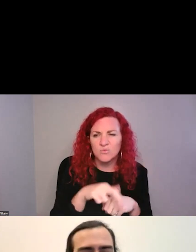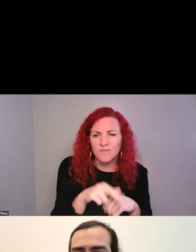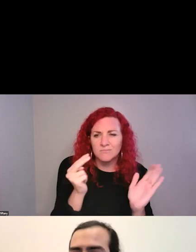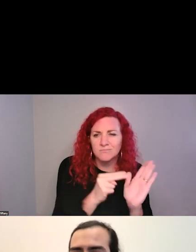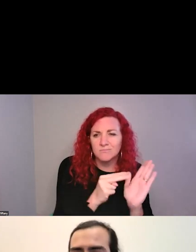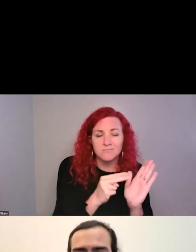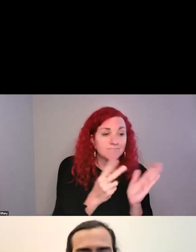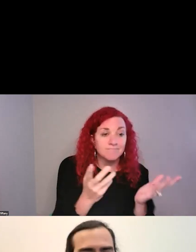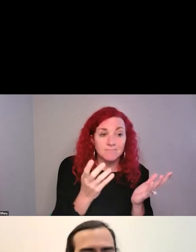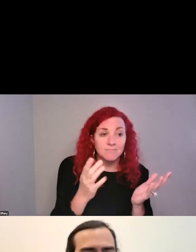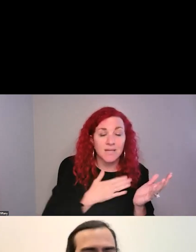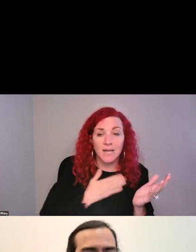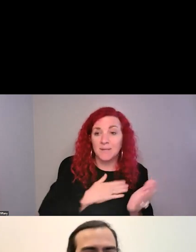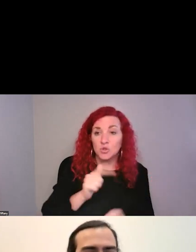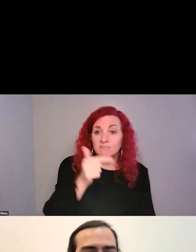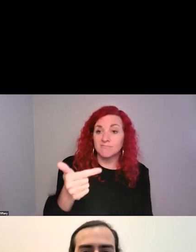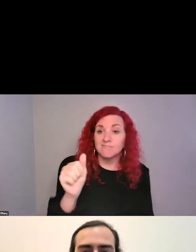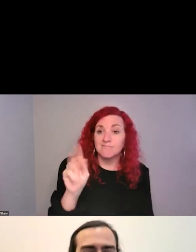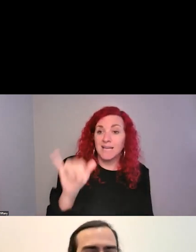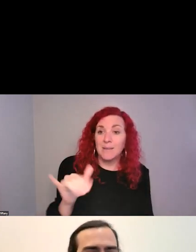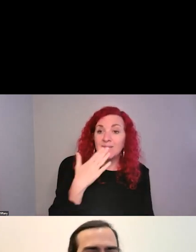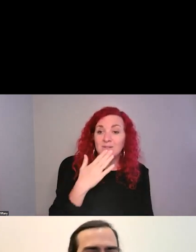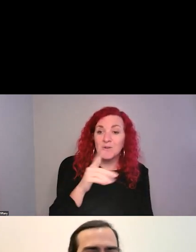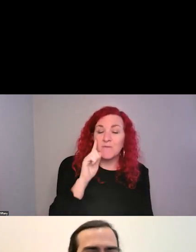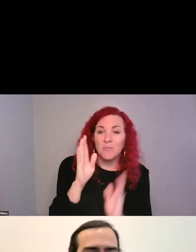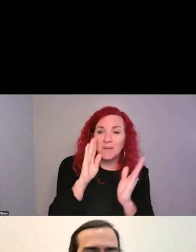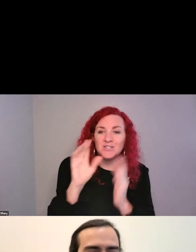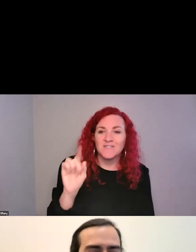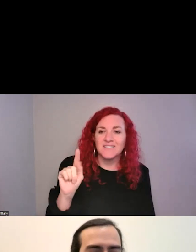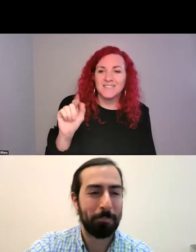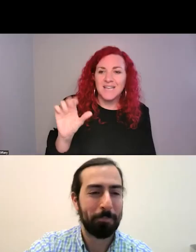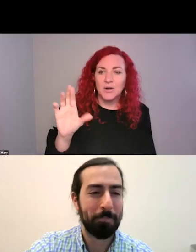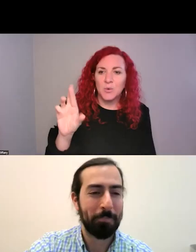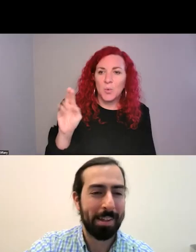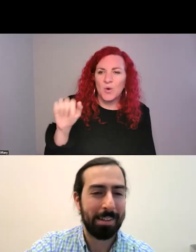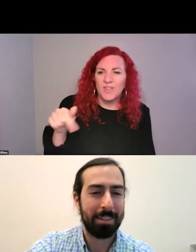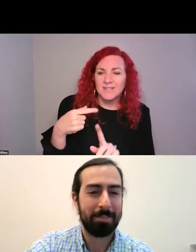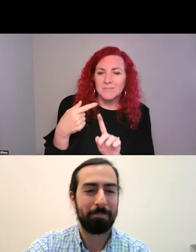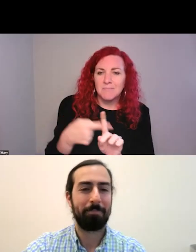HAPPY TO HAND IT BACK TO AMY. : THANKS SO MUCH.